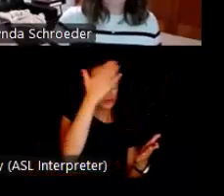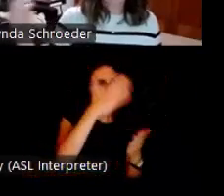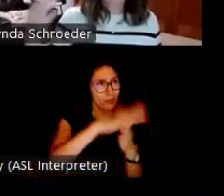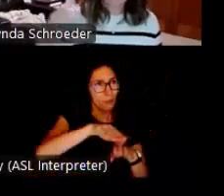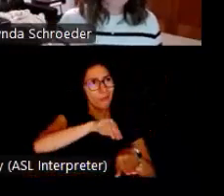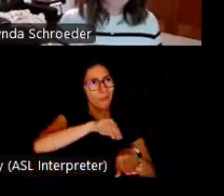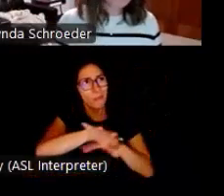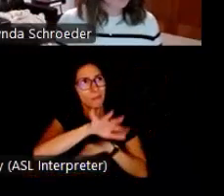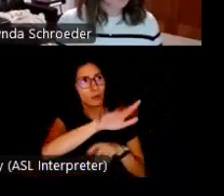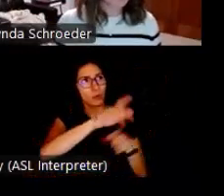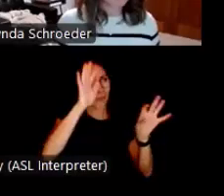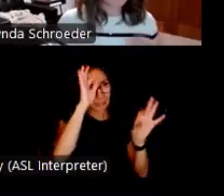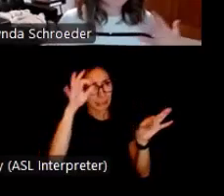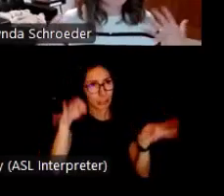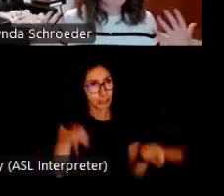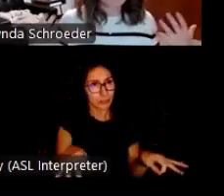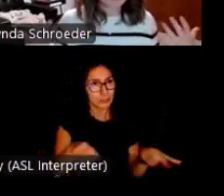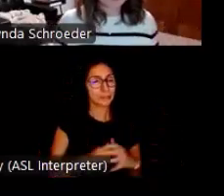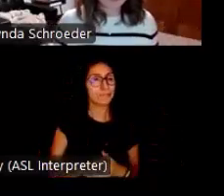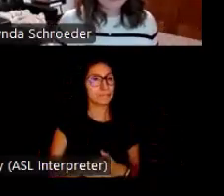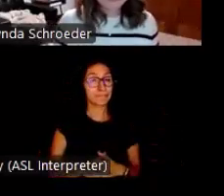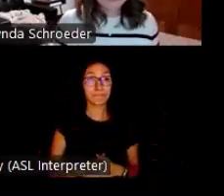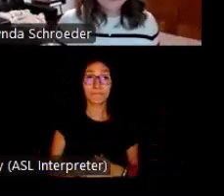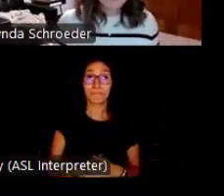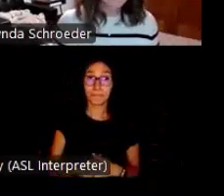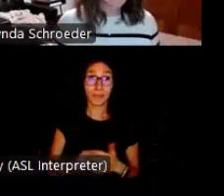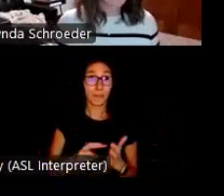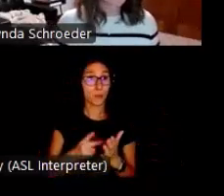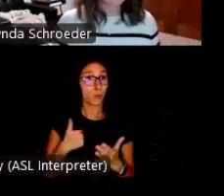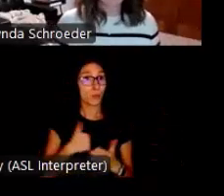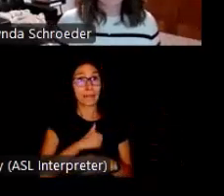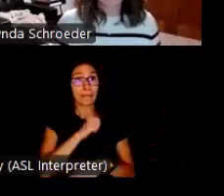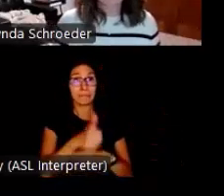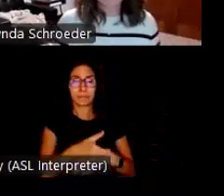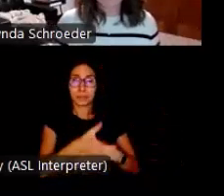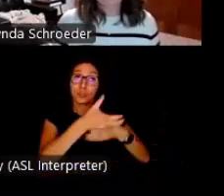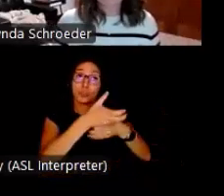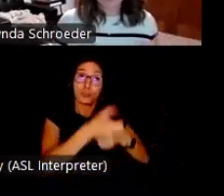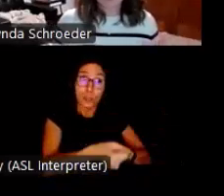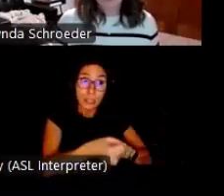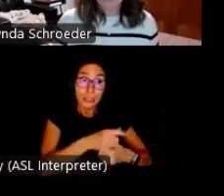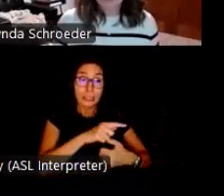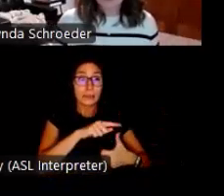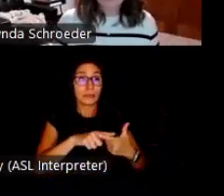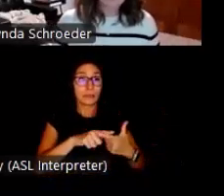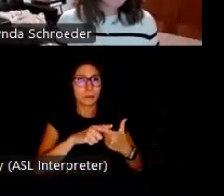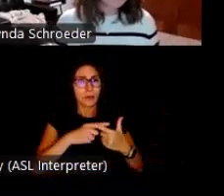And from that, not only did we build trust, not only did we develop strong partnerships,